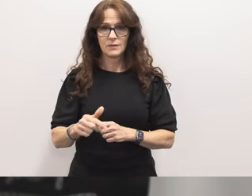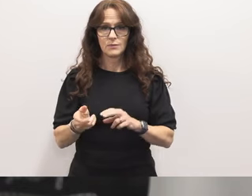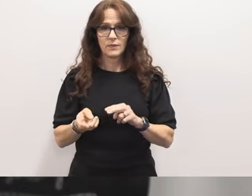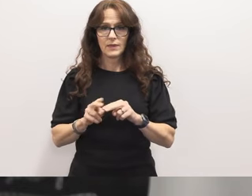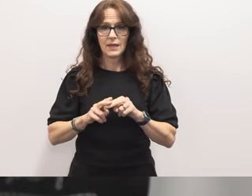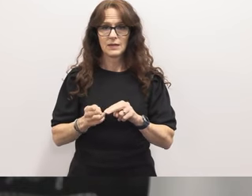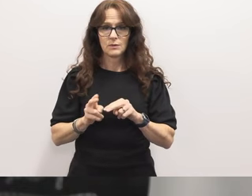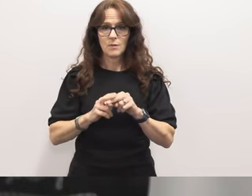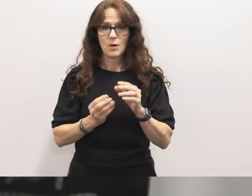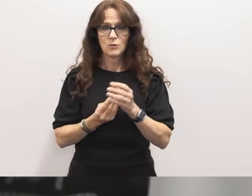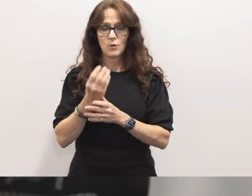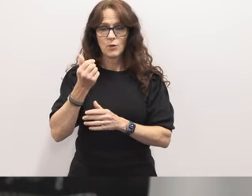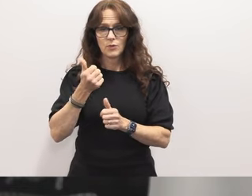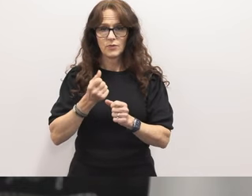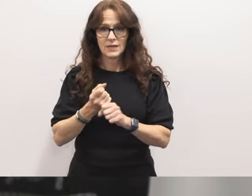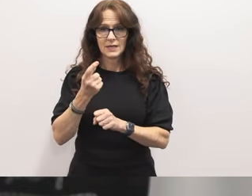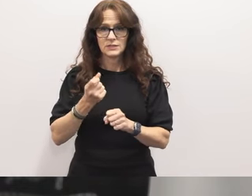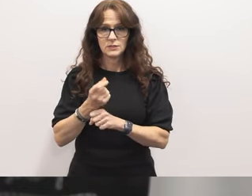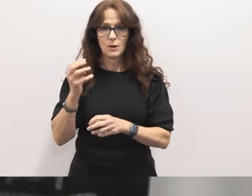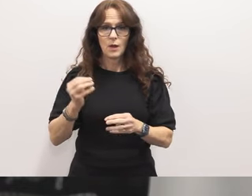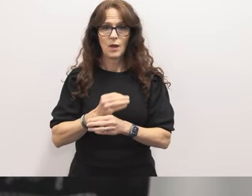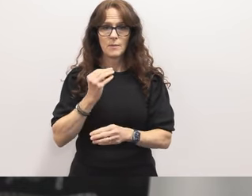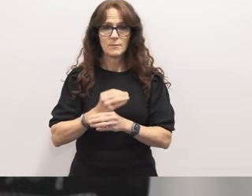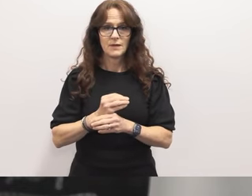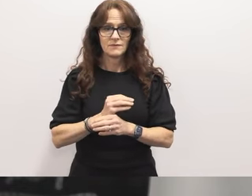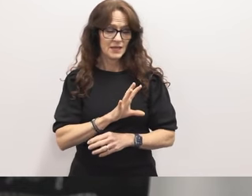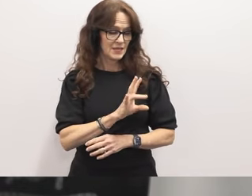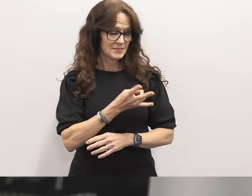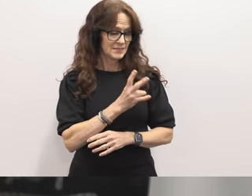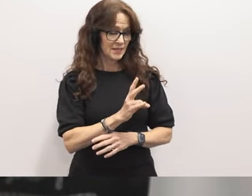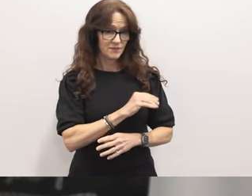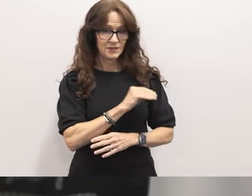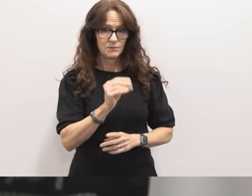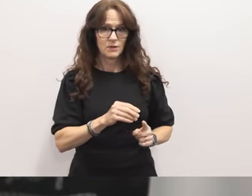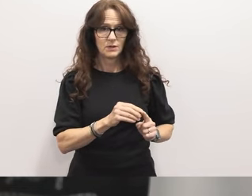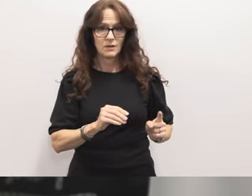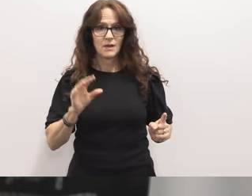each year, our math scores went from 17% to 57%.